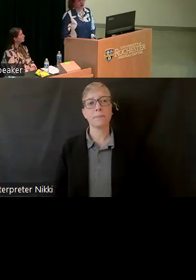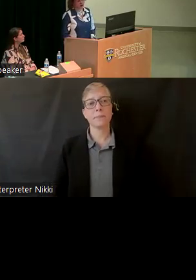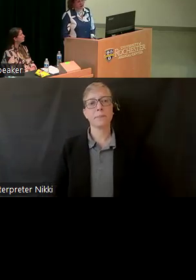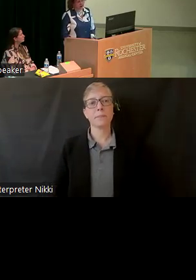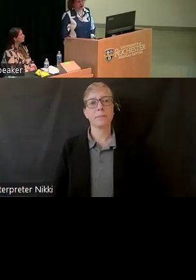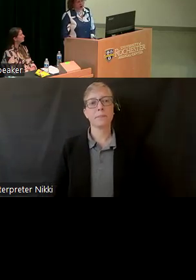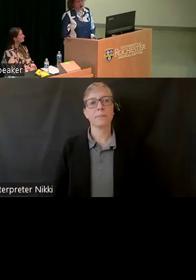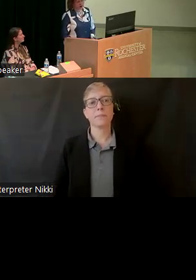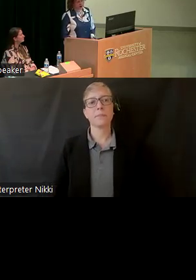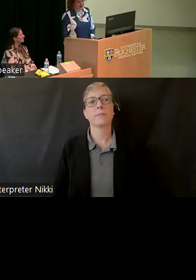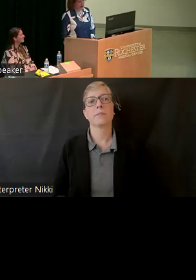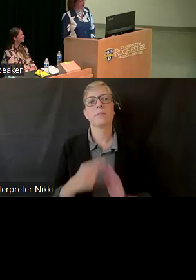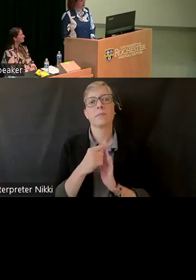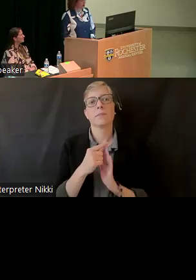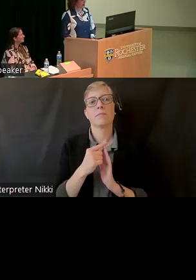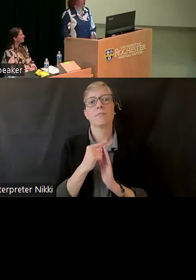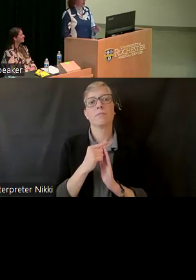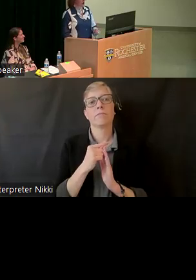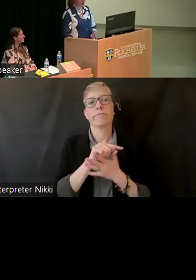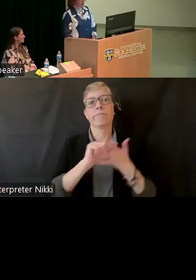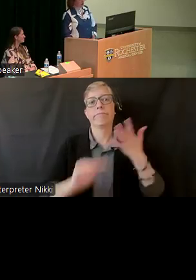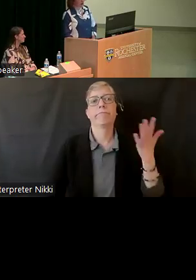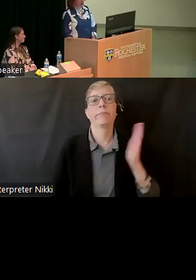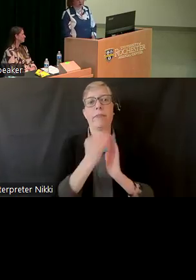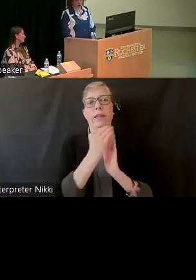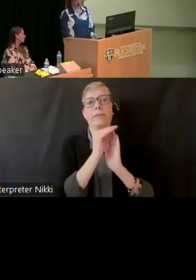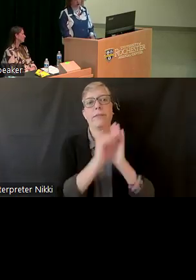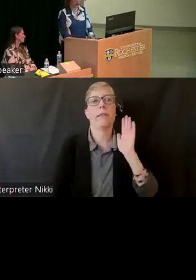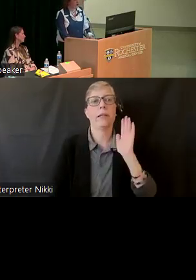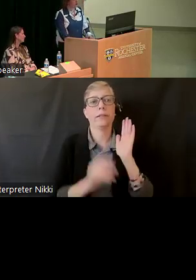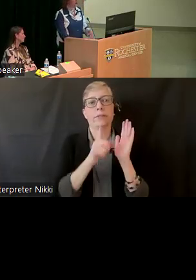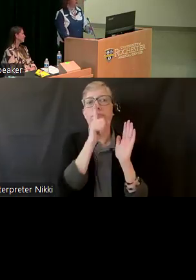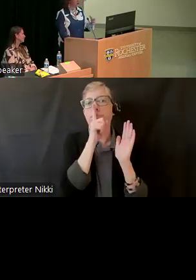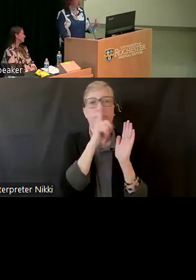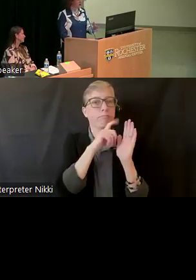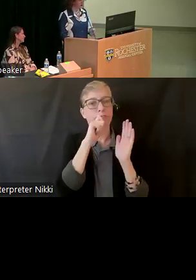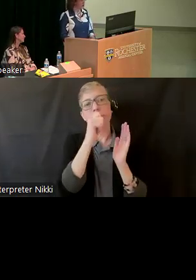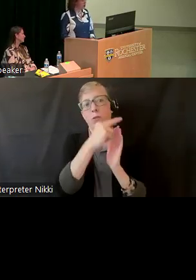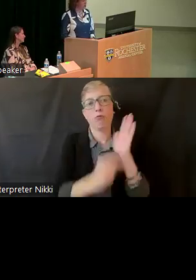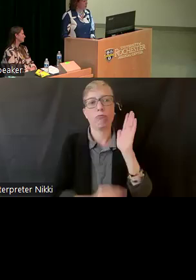to read through this long uh list and these are in alphabetical order but these are our current